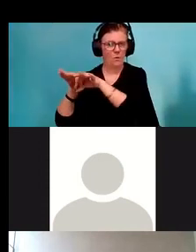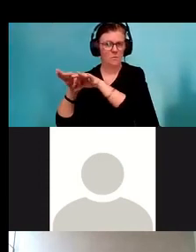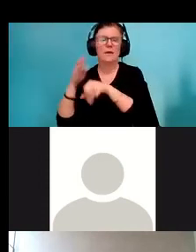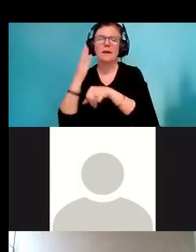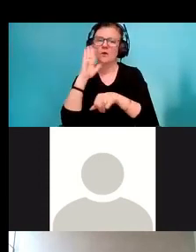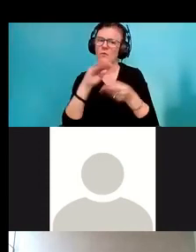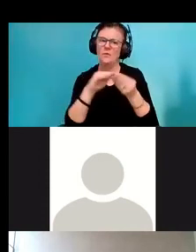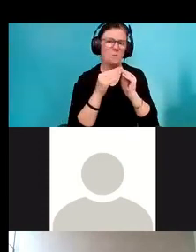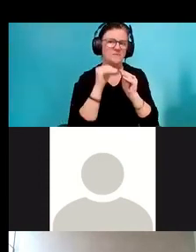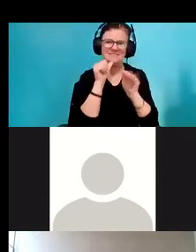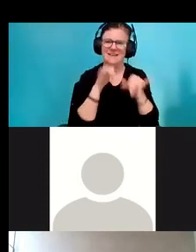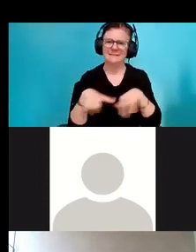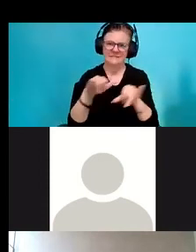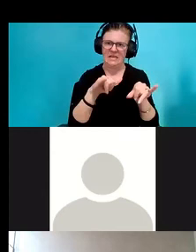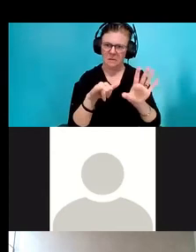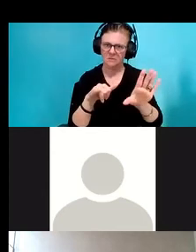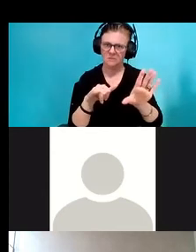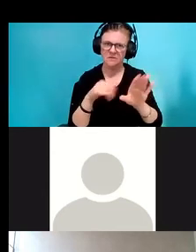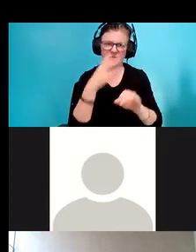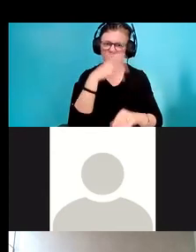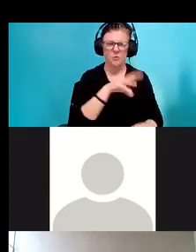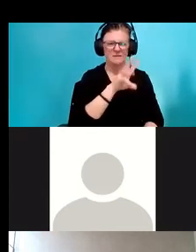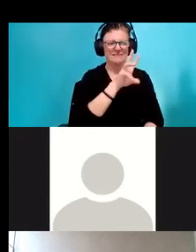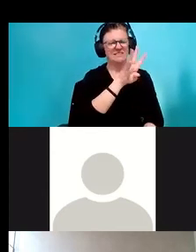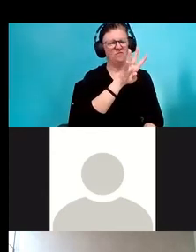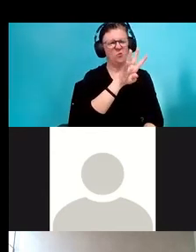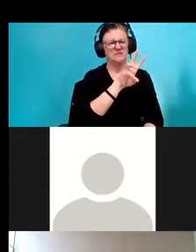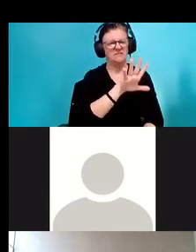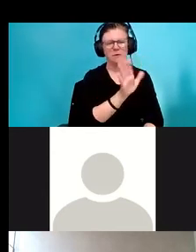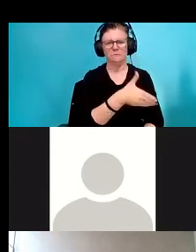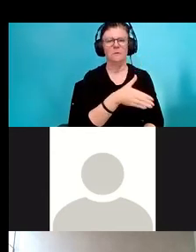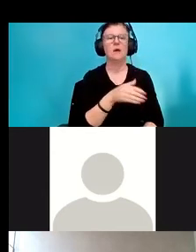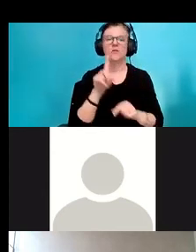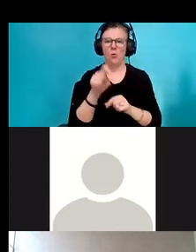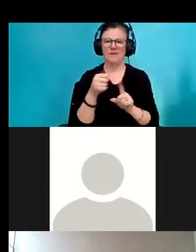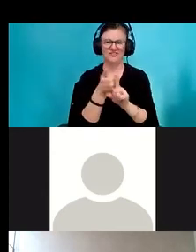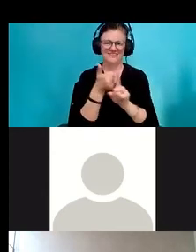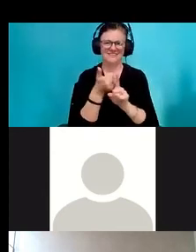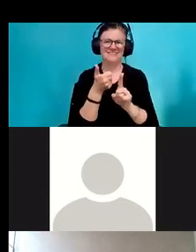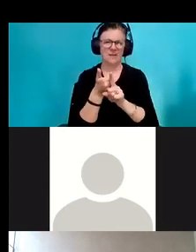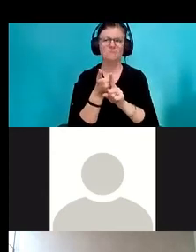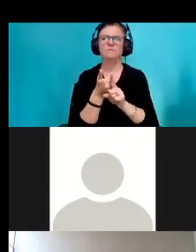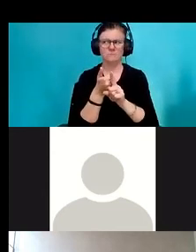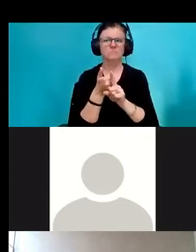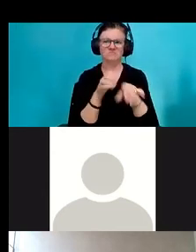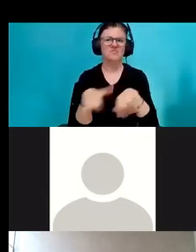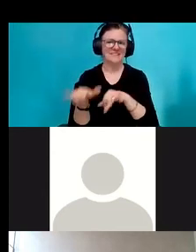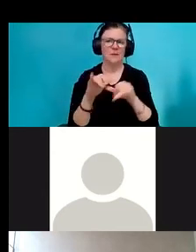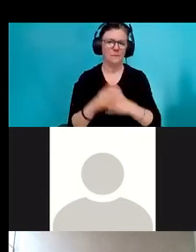They're not all the same, so you can ignore the number but focus on the questions because they're all phrased the same way.